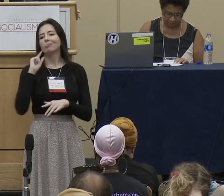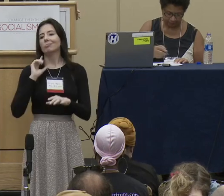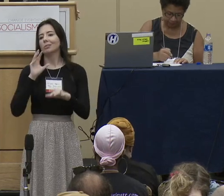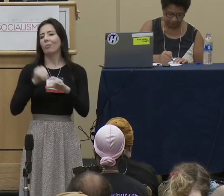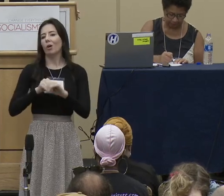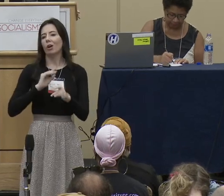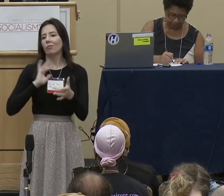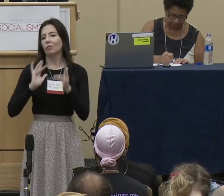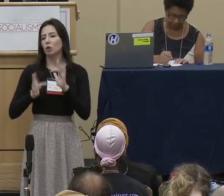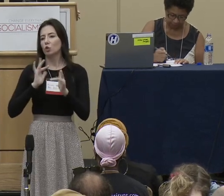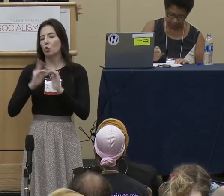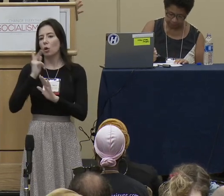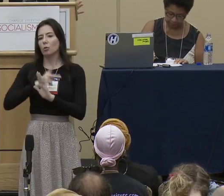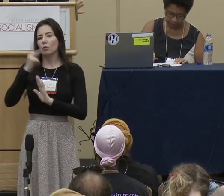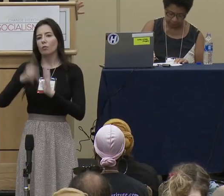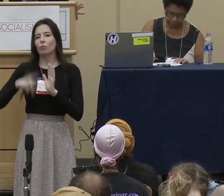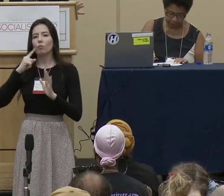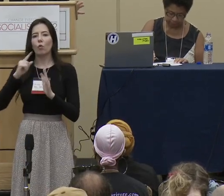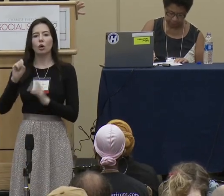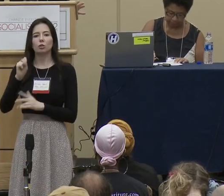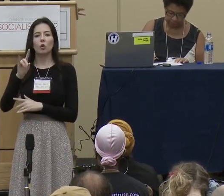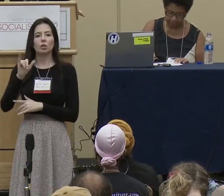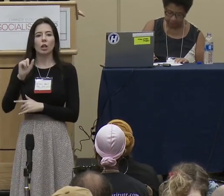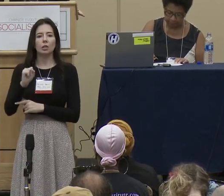You may have noticed the camera in the back . It's part of our